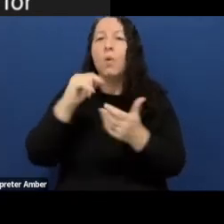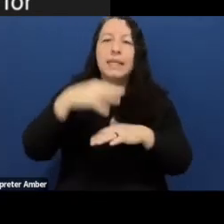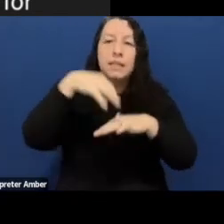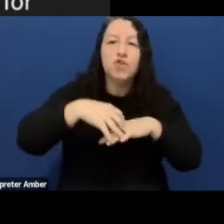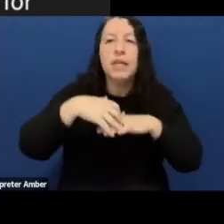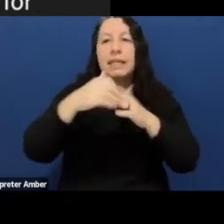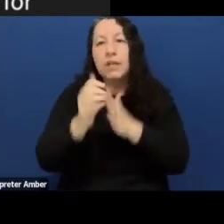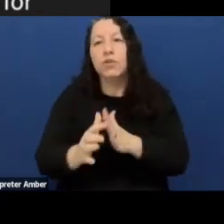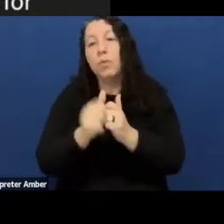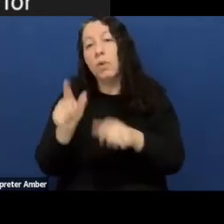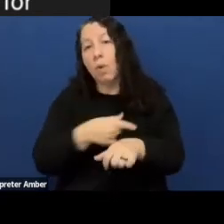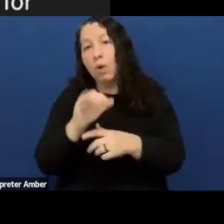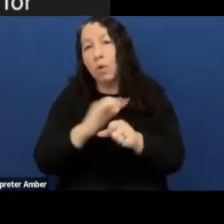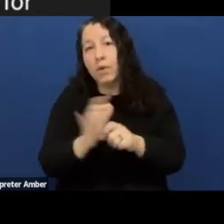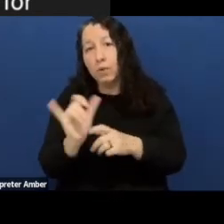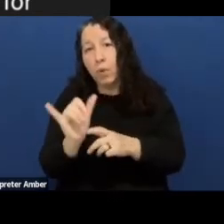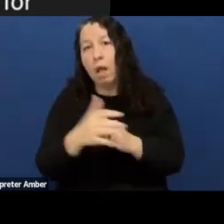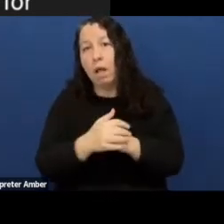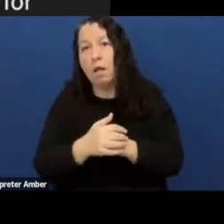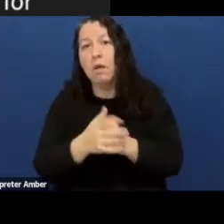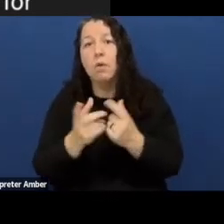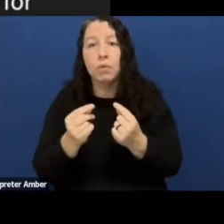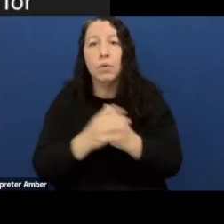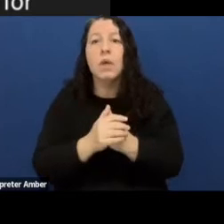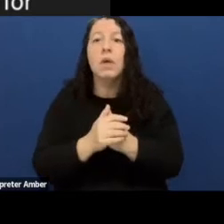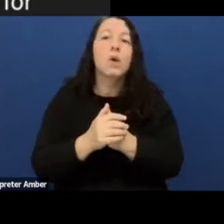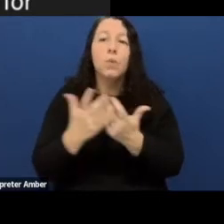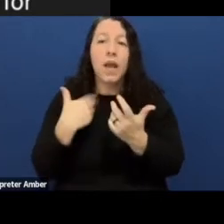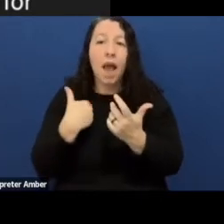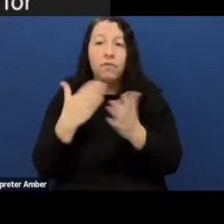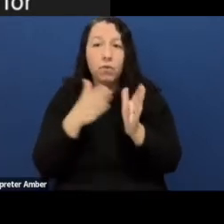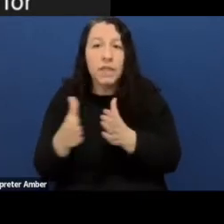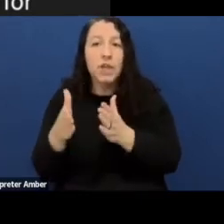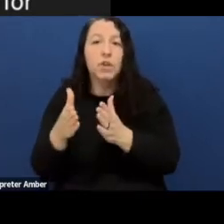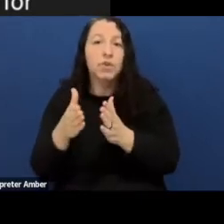for Black, Brown and indigenous leaders with Long COVID. We're offering technical assistance,